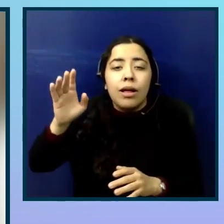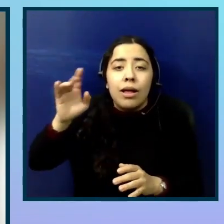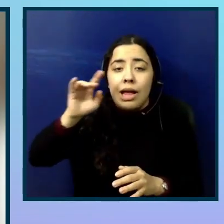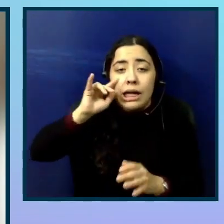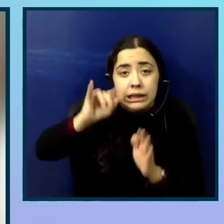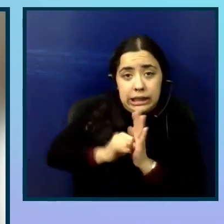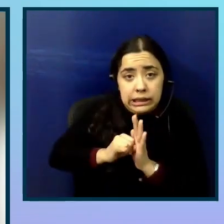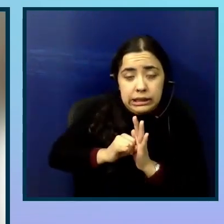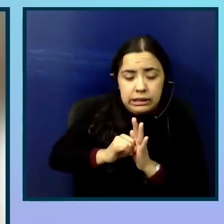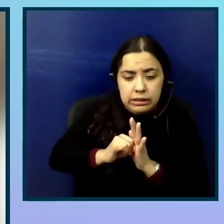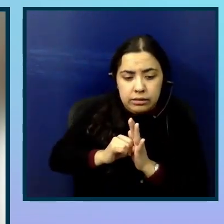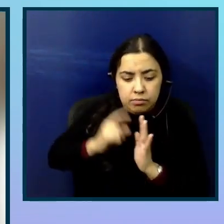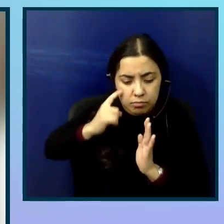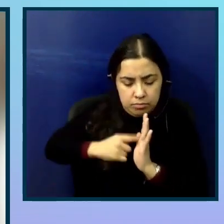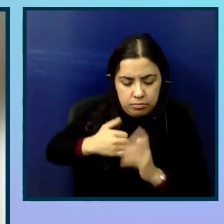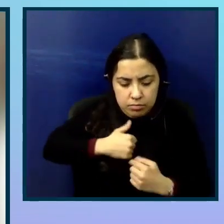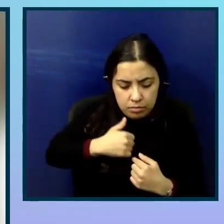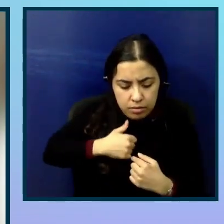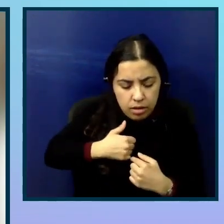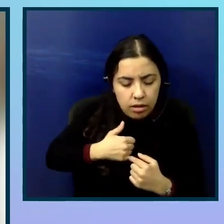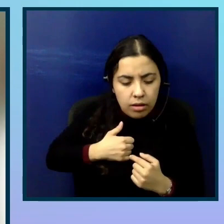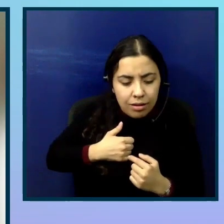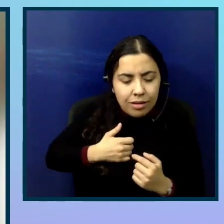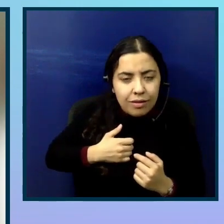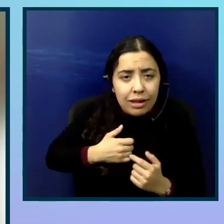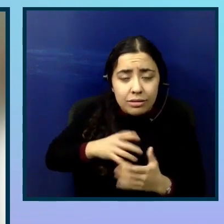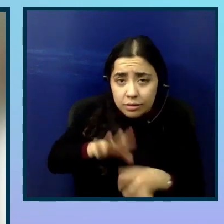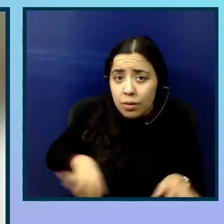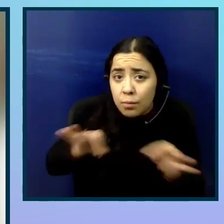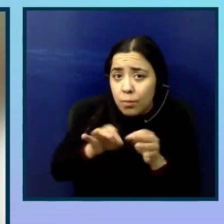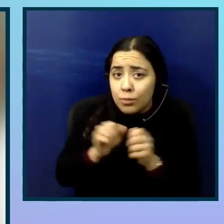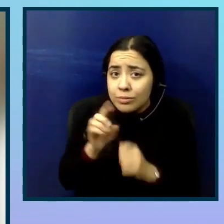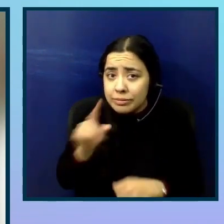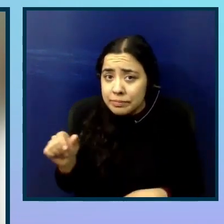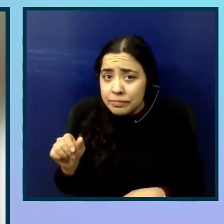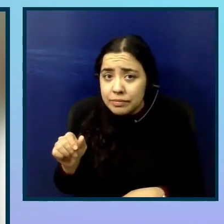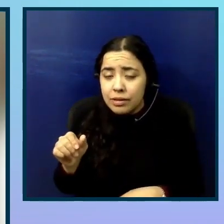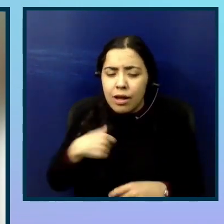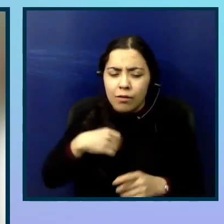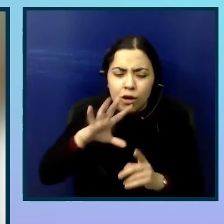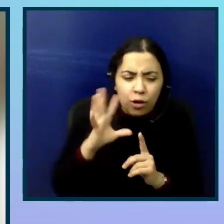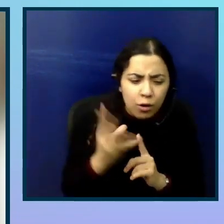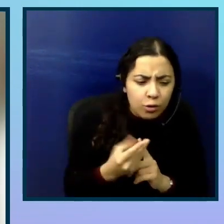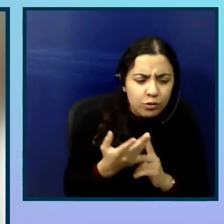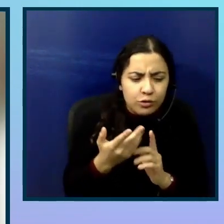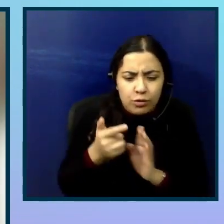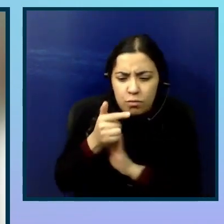And there is culture and there is law and there are other lenses around this. And they're very, very, very important to think about